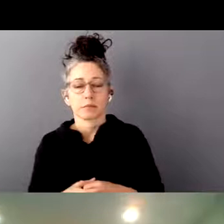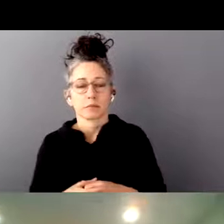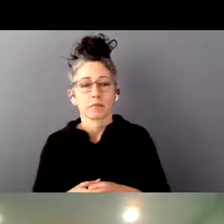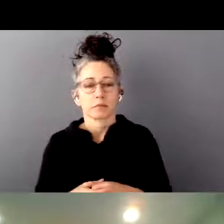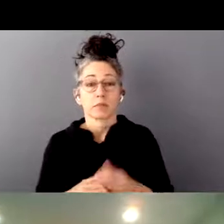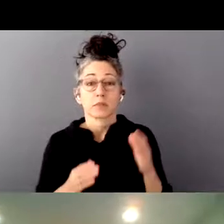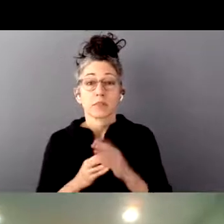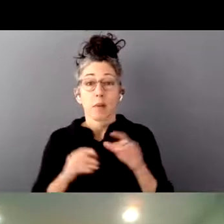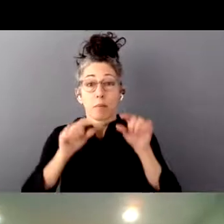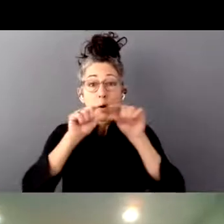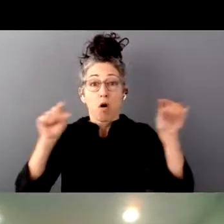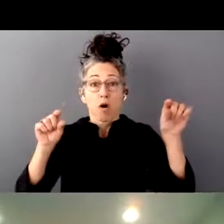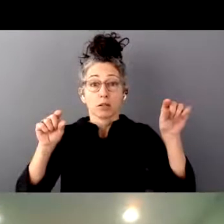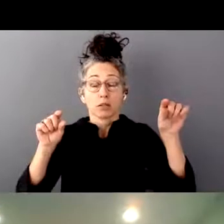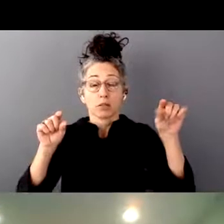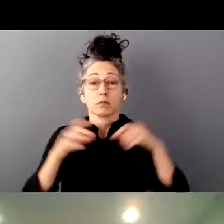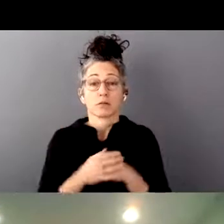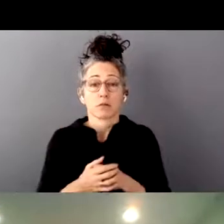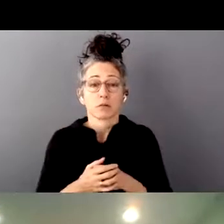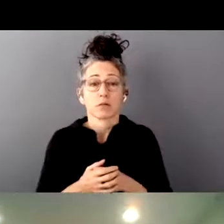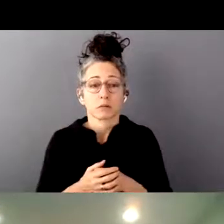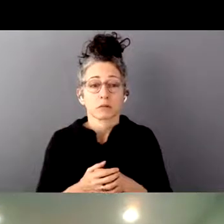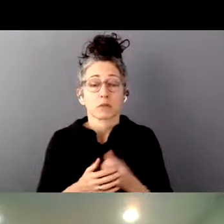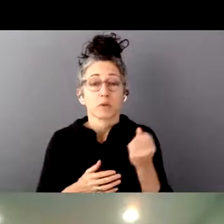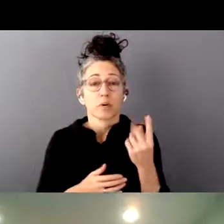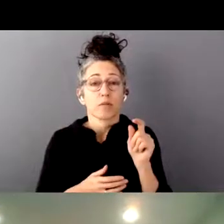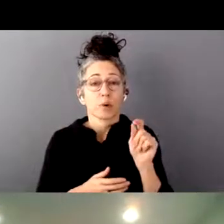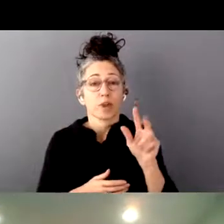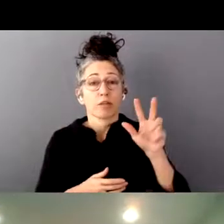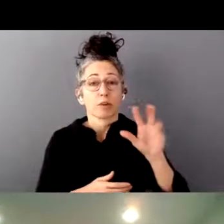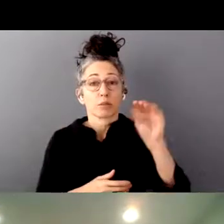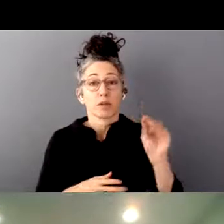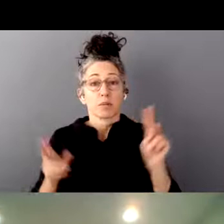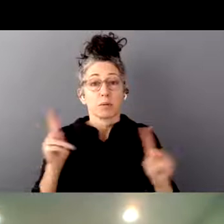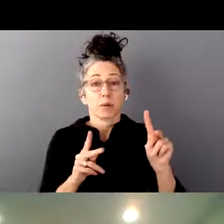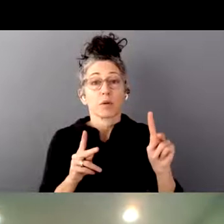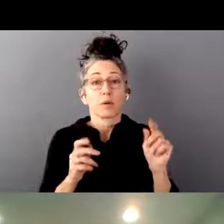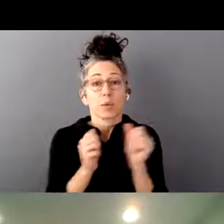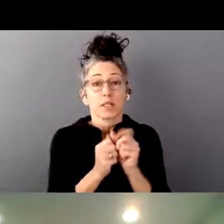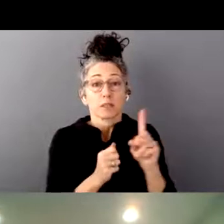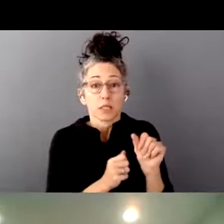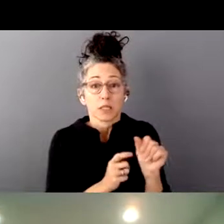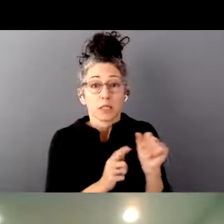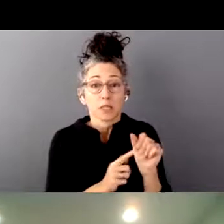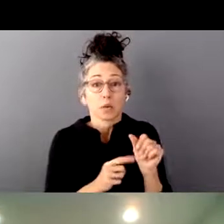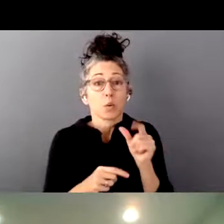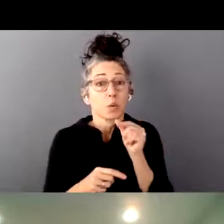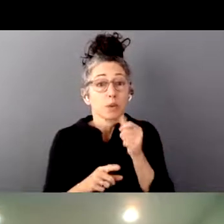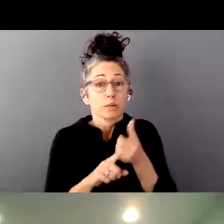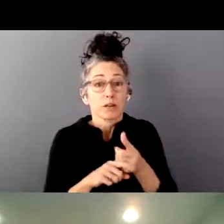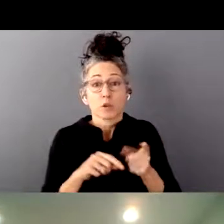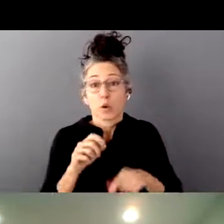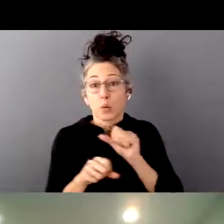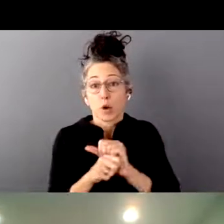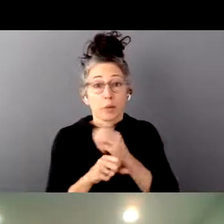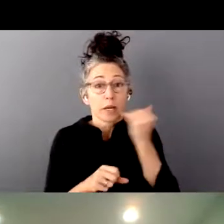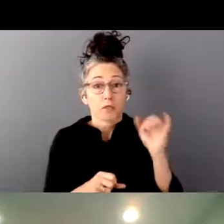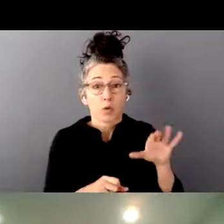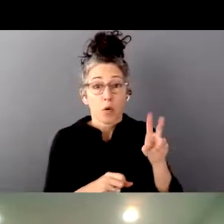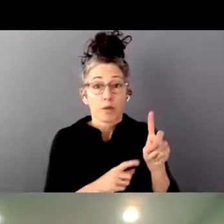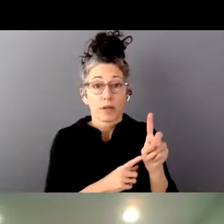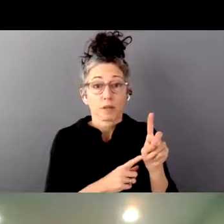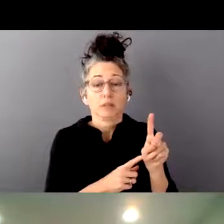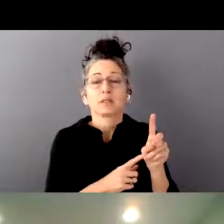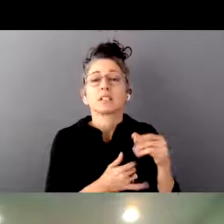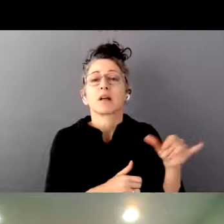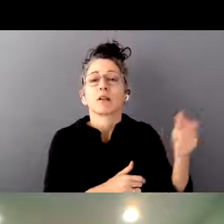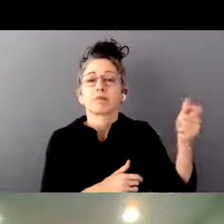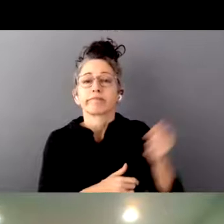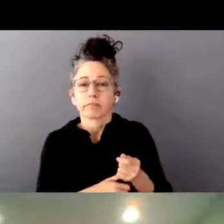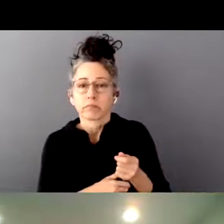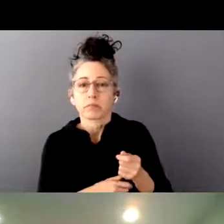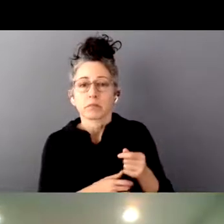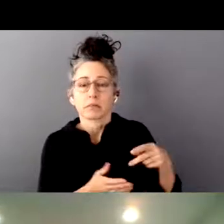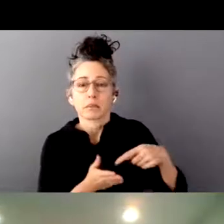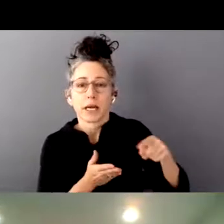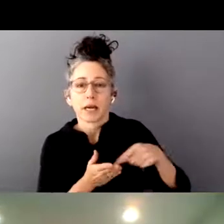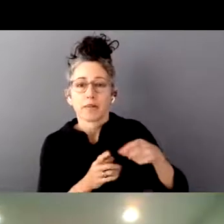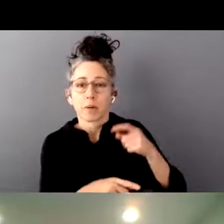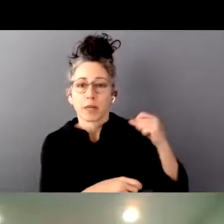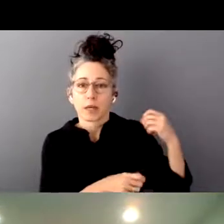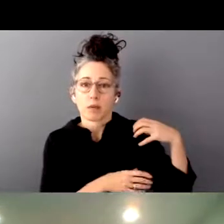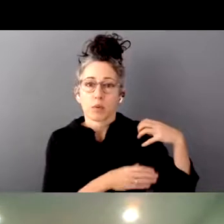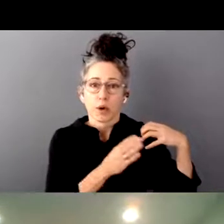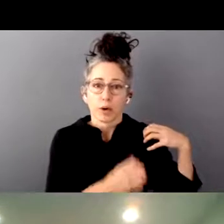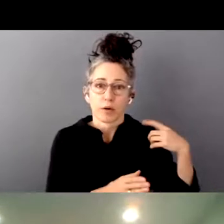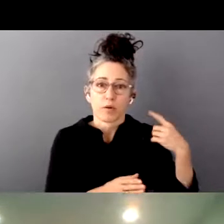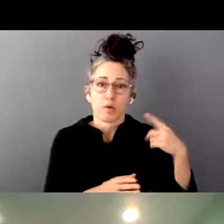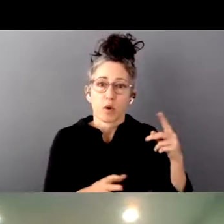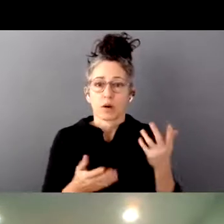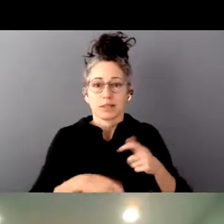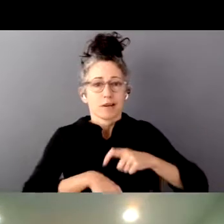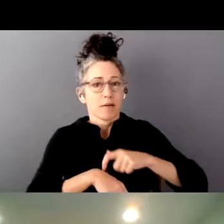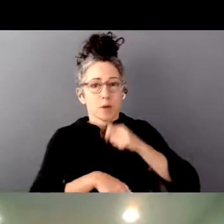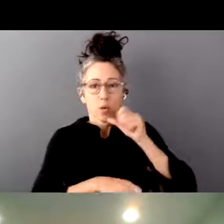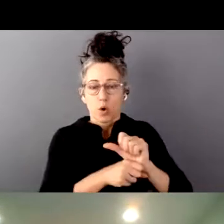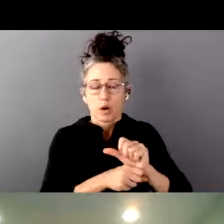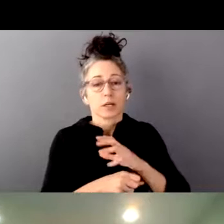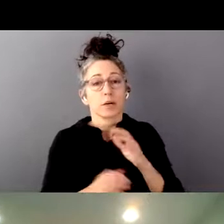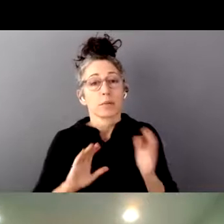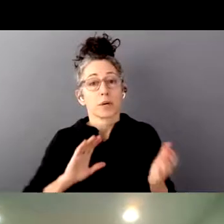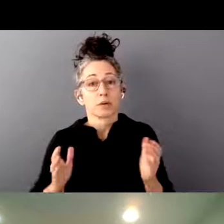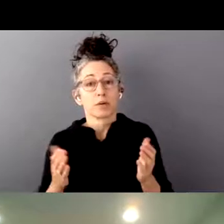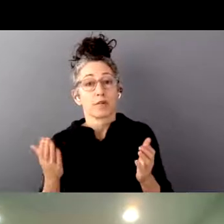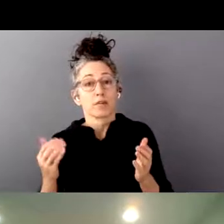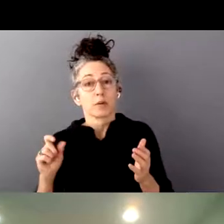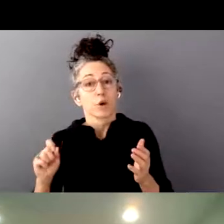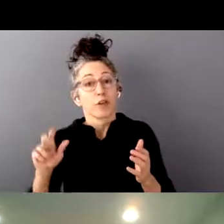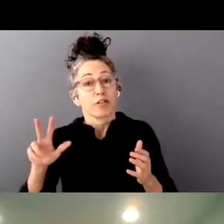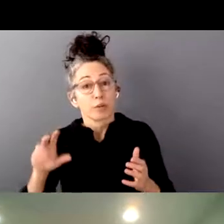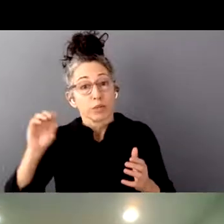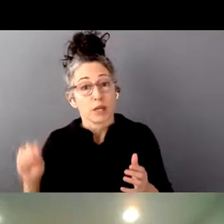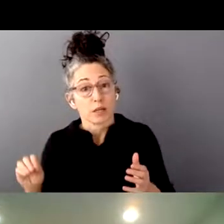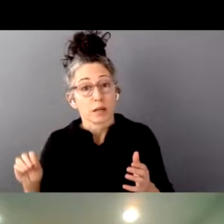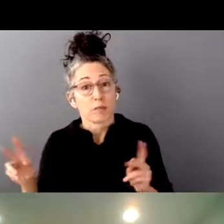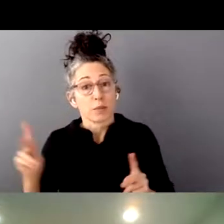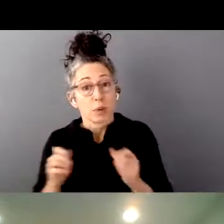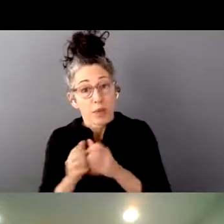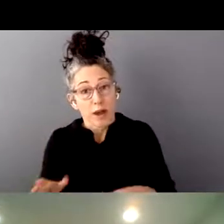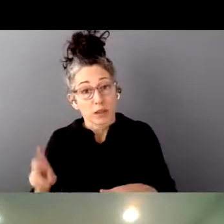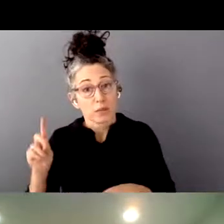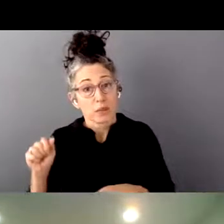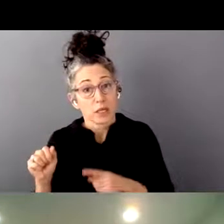shows that overall, only 12.3% of people with disabilities who were unable to work because of the pandemic said they received pay from their employer for the time not worked compared to 15.3% of people without disabilities and that difference is statistically significant.